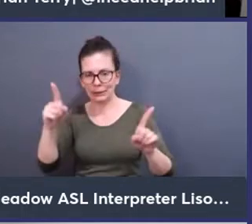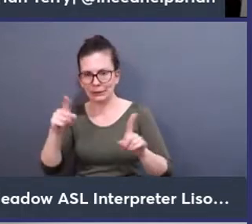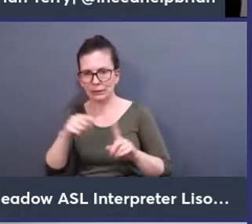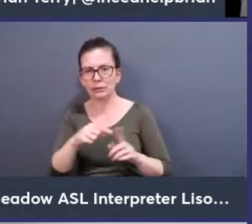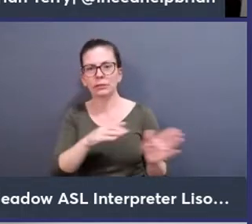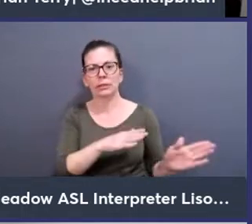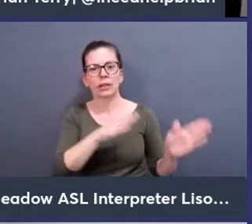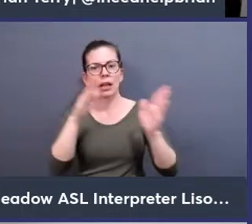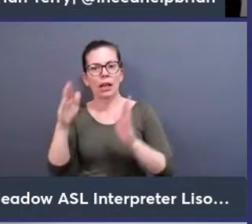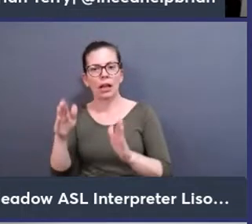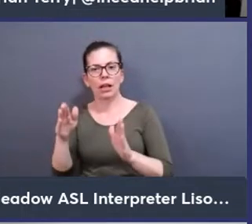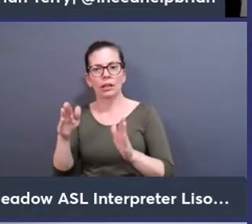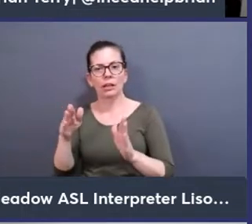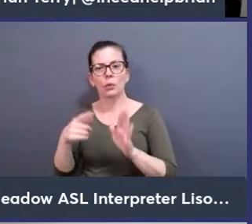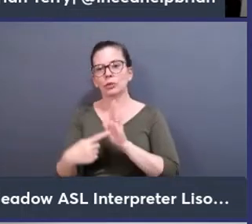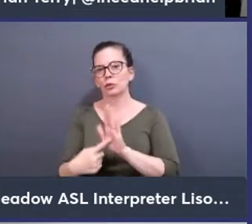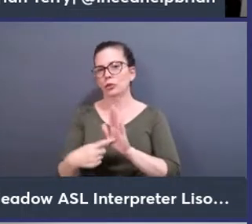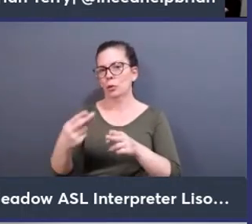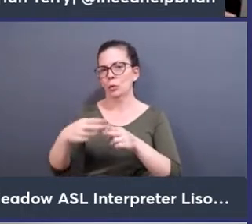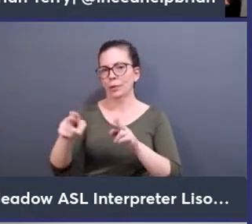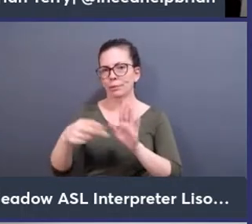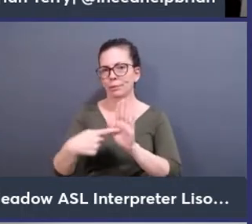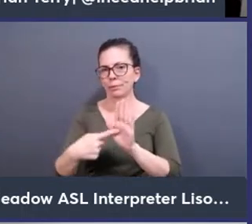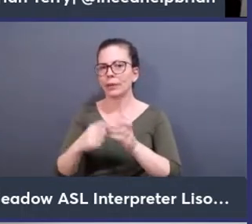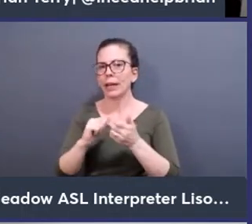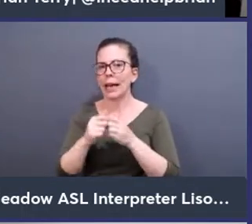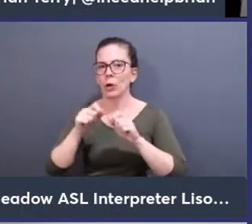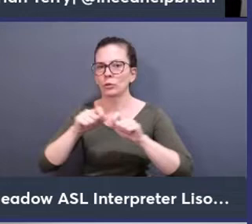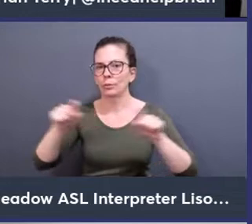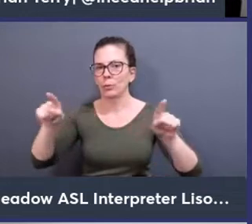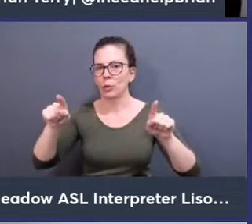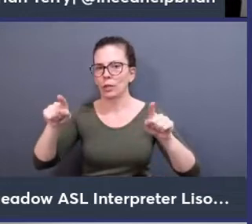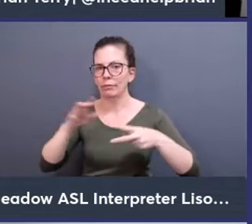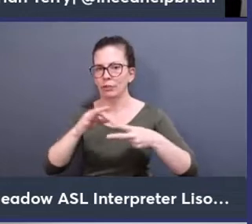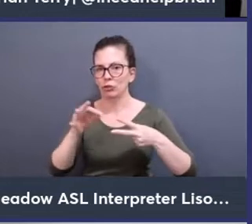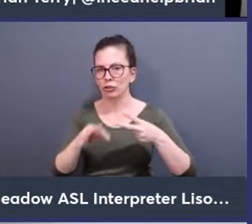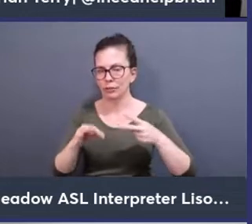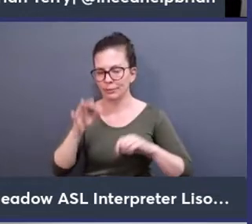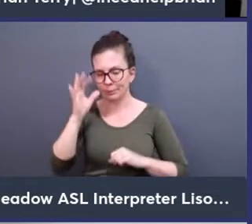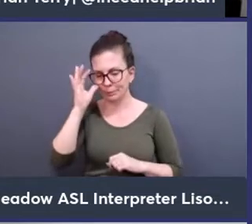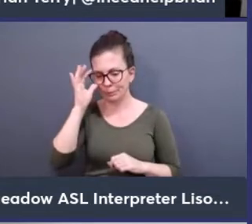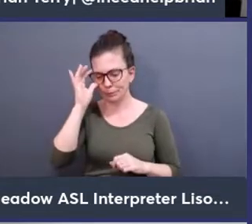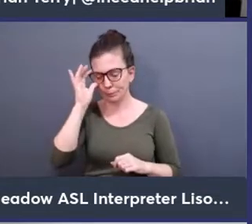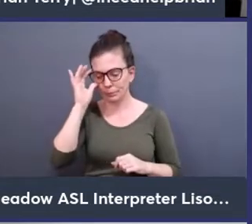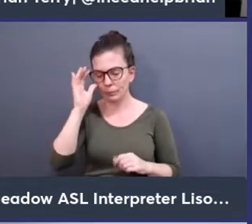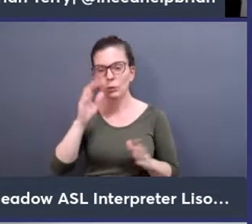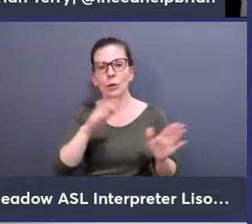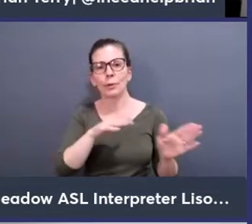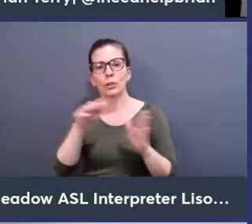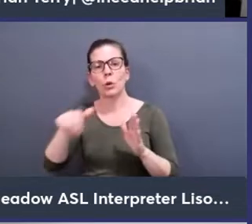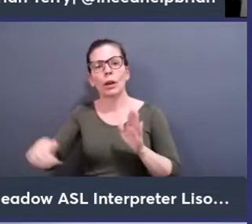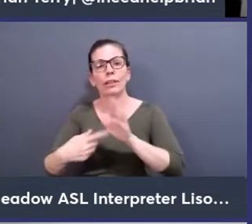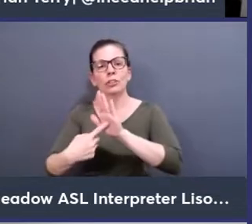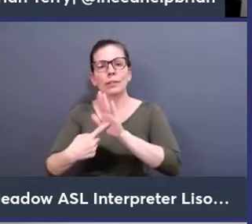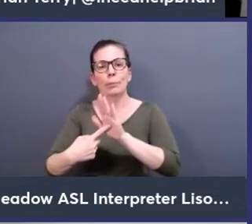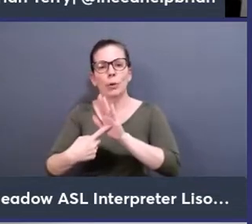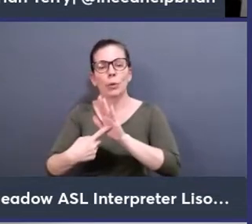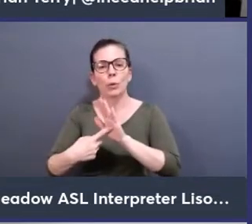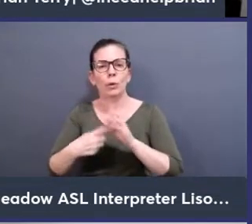so I wanted to just show quickly how to deploy features in here. I'm gonna move to another demo where I have everything deployed already,